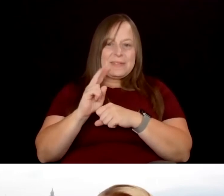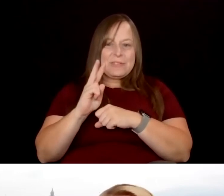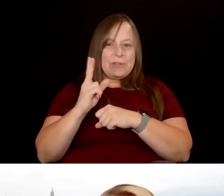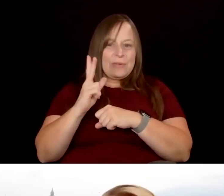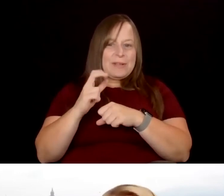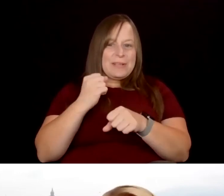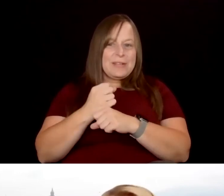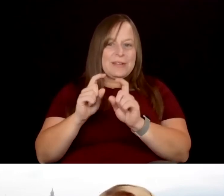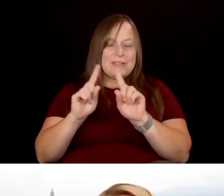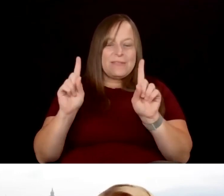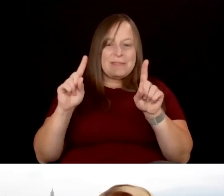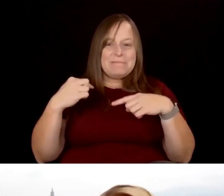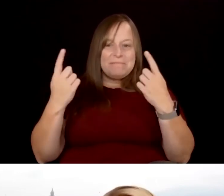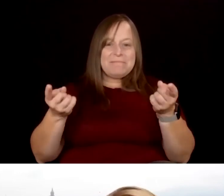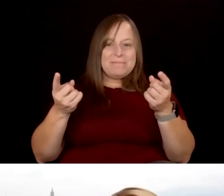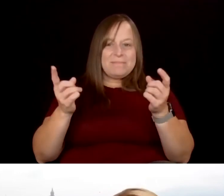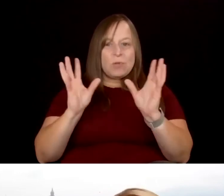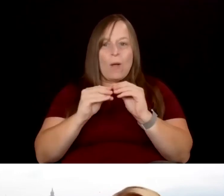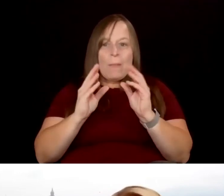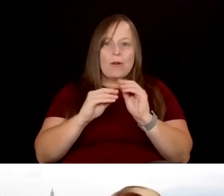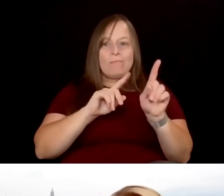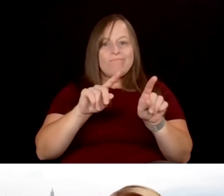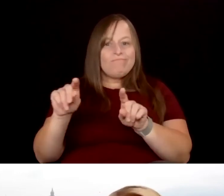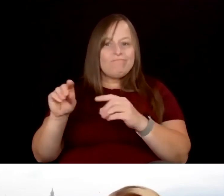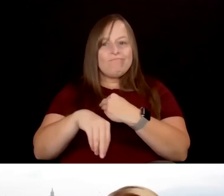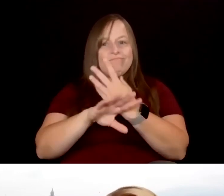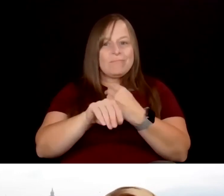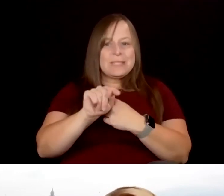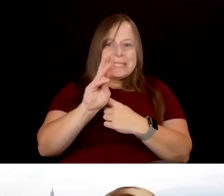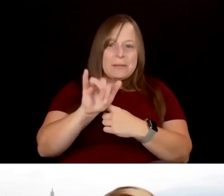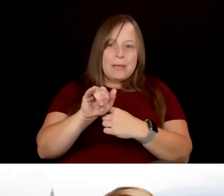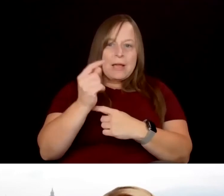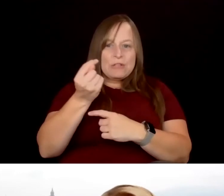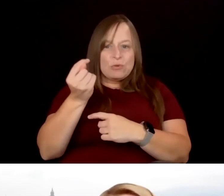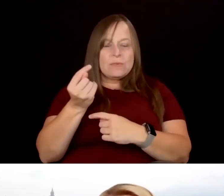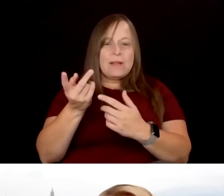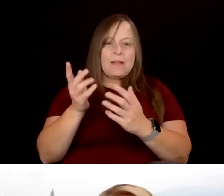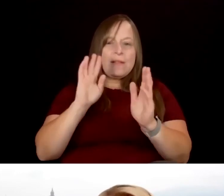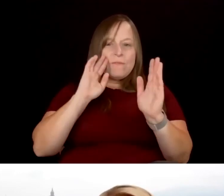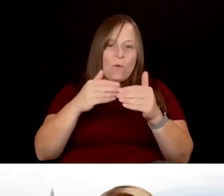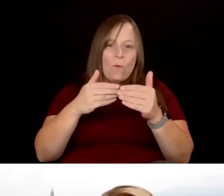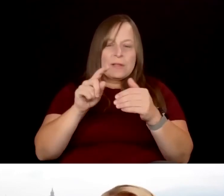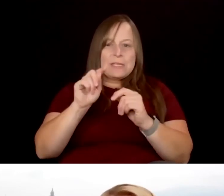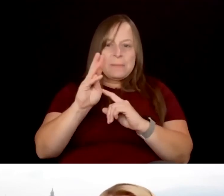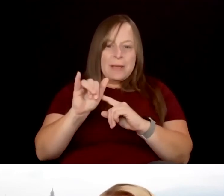different webinars and the TBI Tuesdays, where folks can actually, with TBIs, can tell their stories.